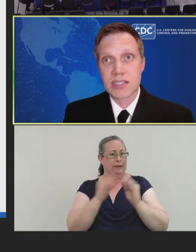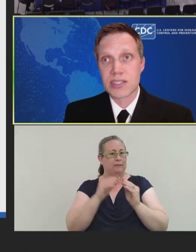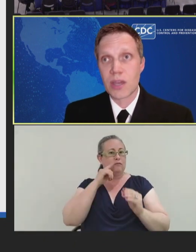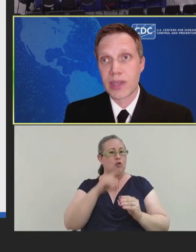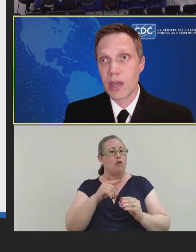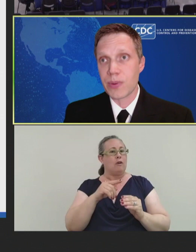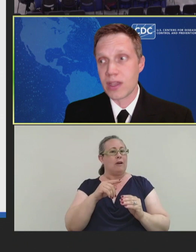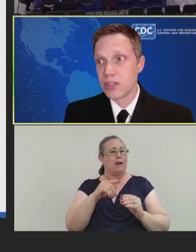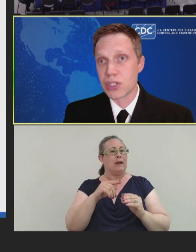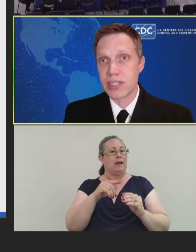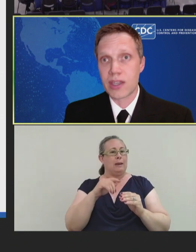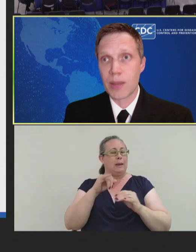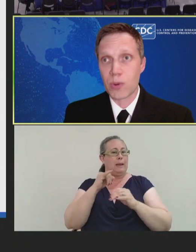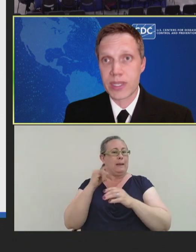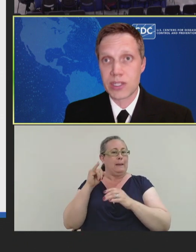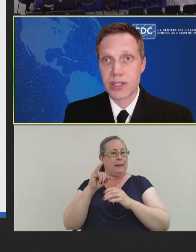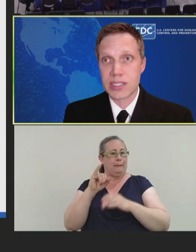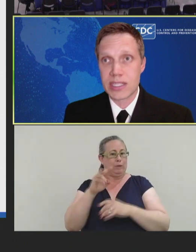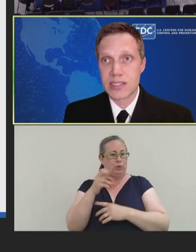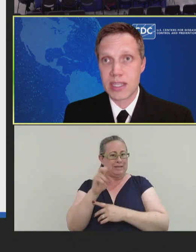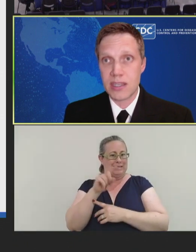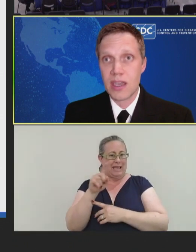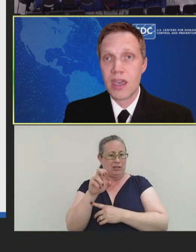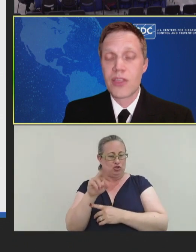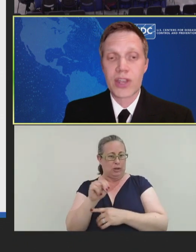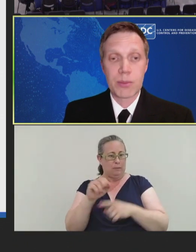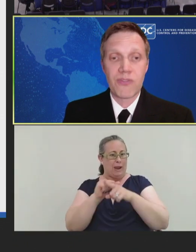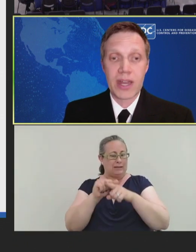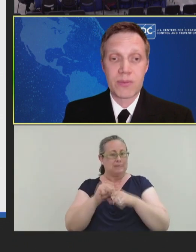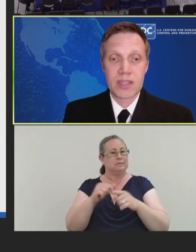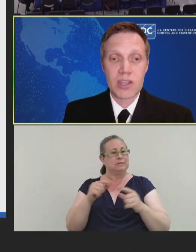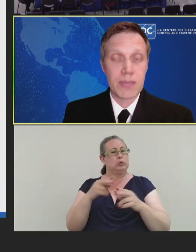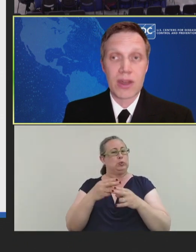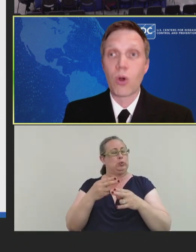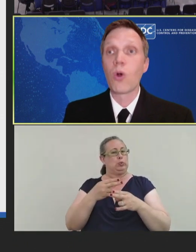is coming up in just a couple weeks here at CDC. They're going to provide -- talking about a whole